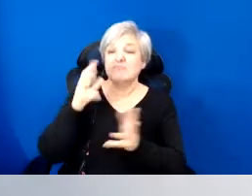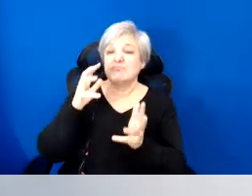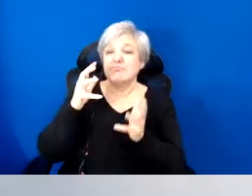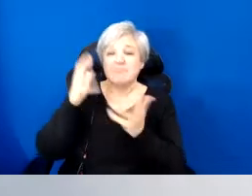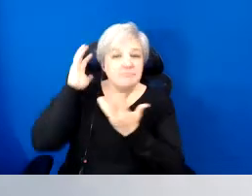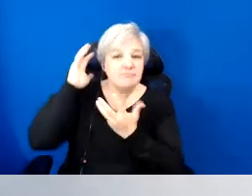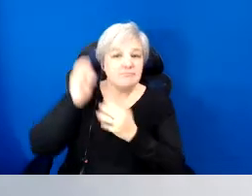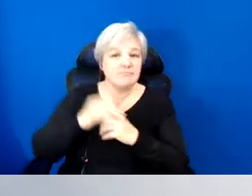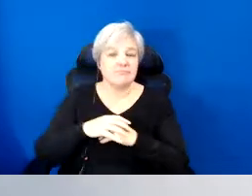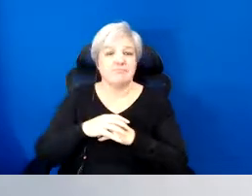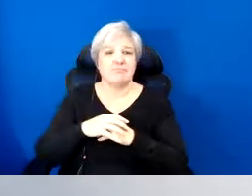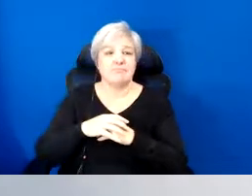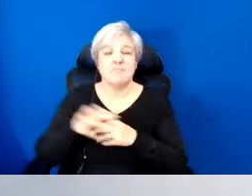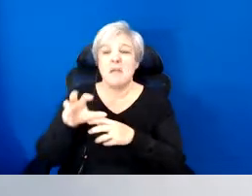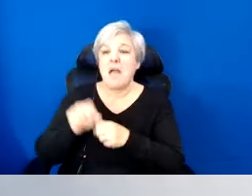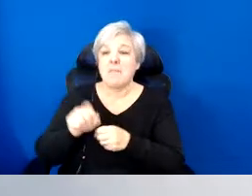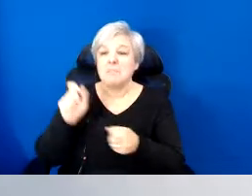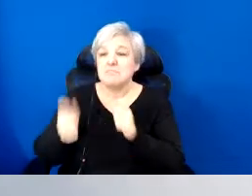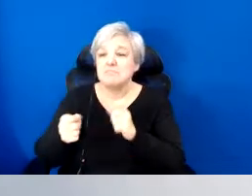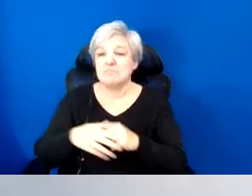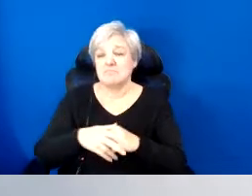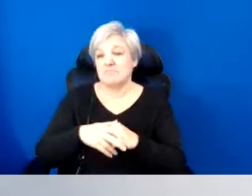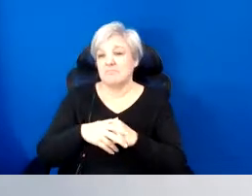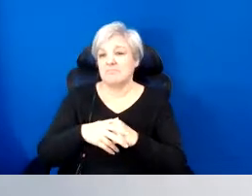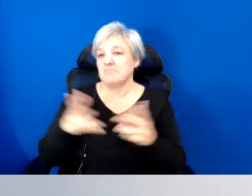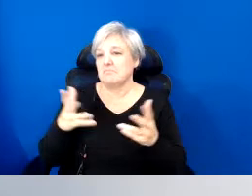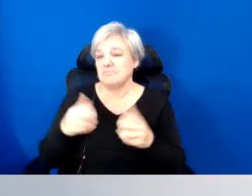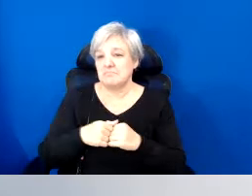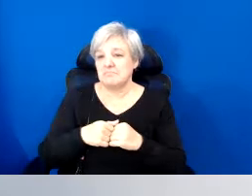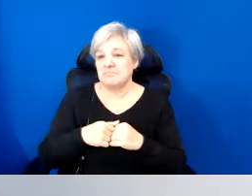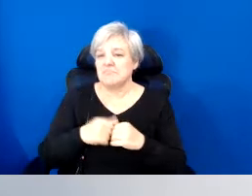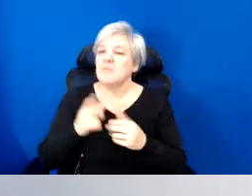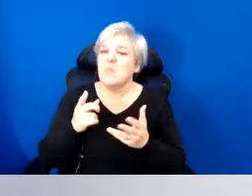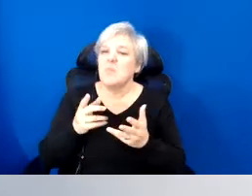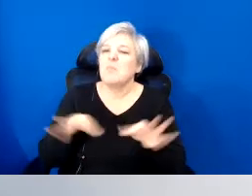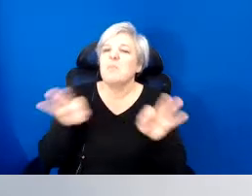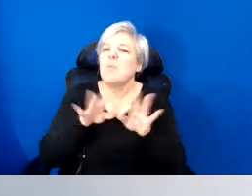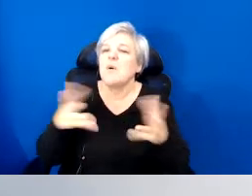What routines have changed? What was important then,